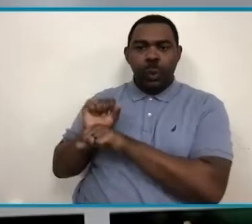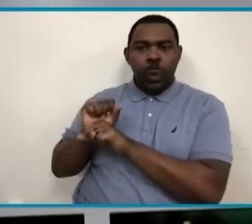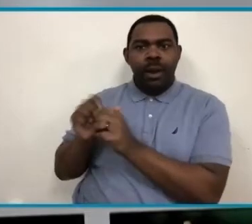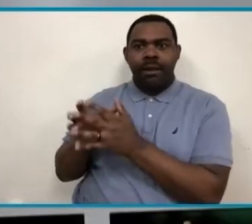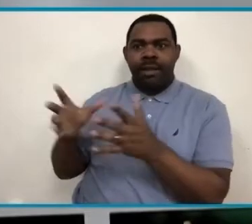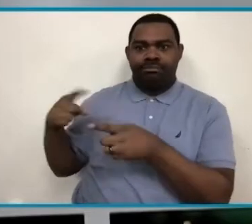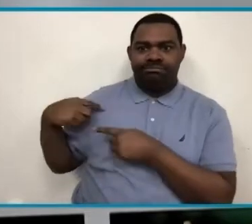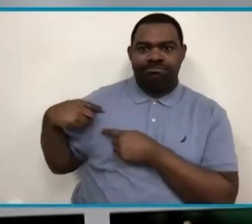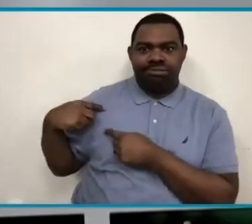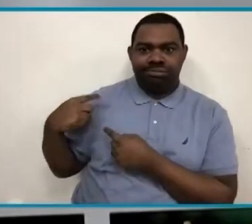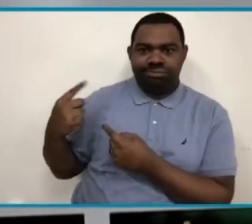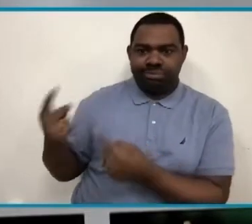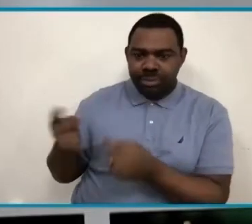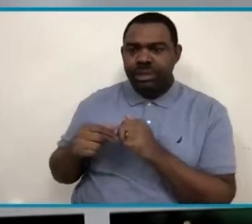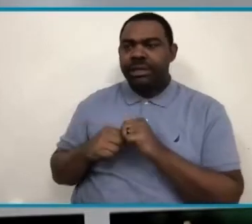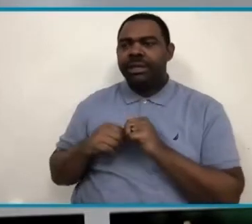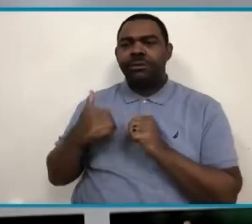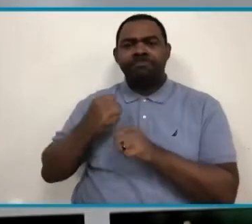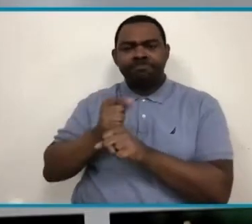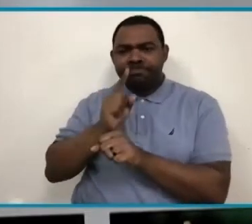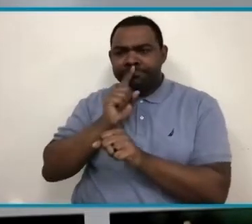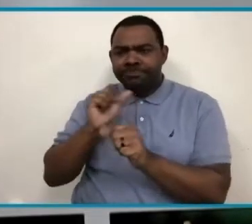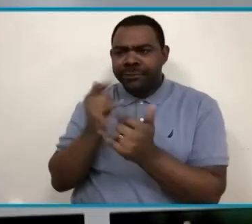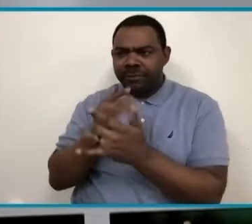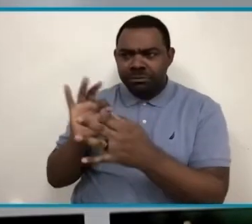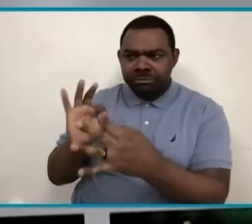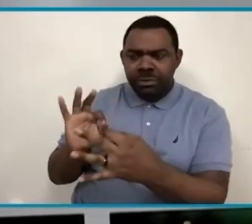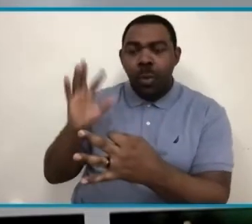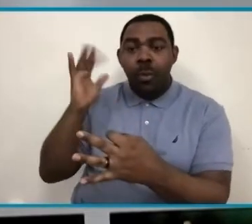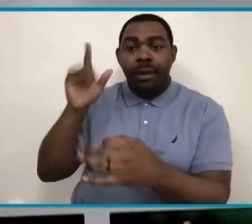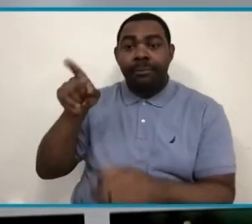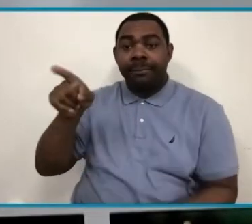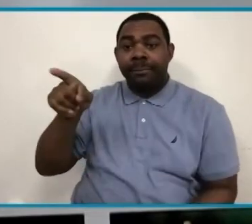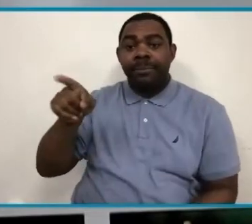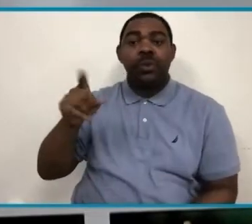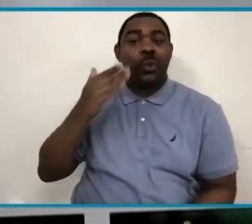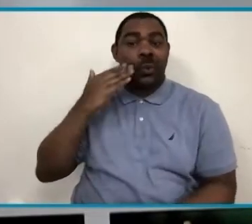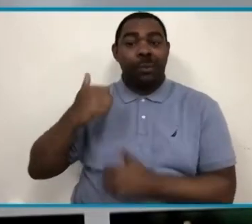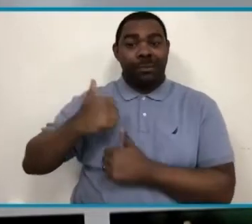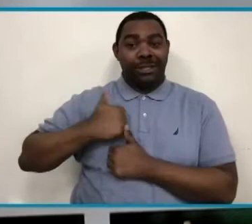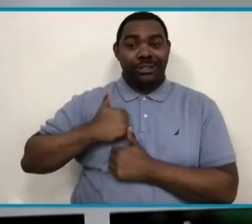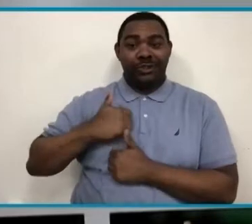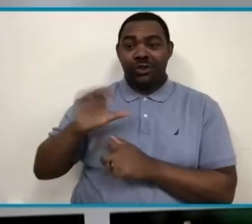sure it fits military culture and values and beliefs as well as the clinical reality of